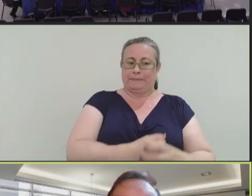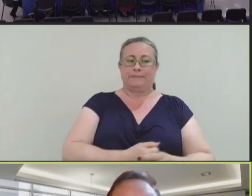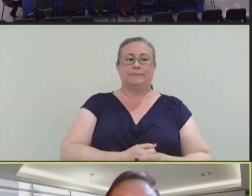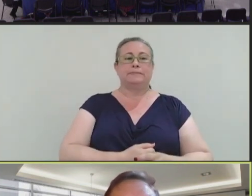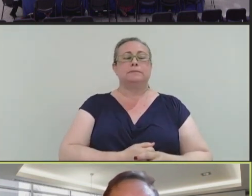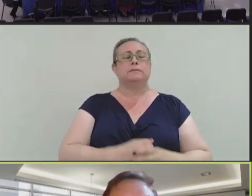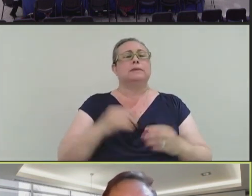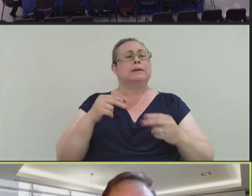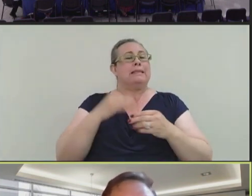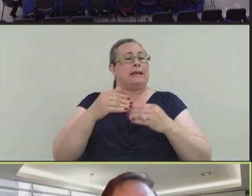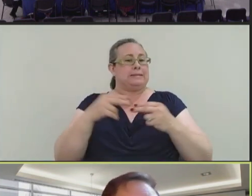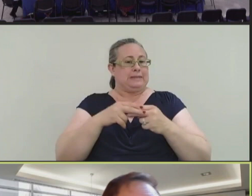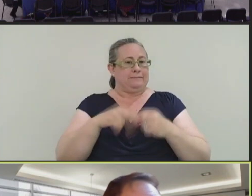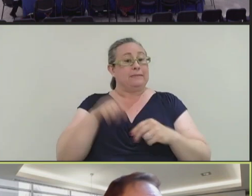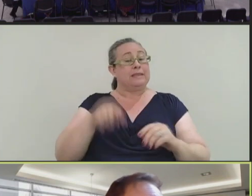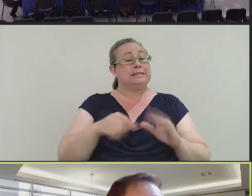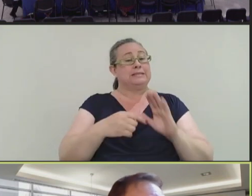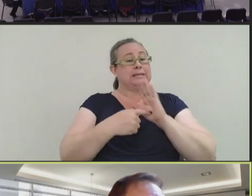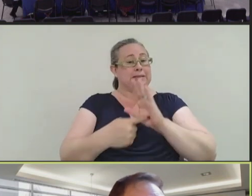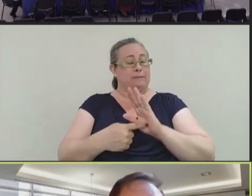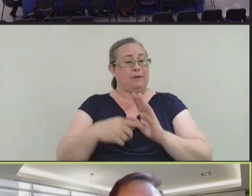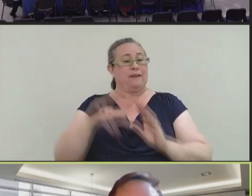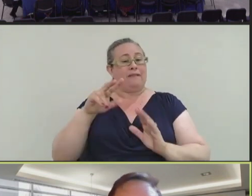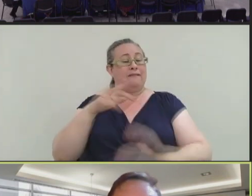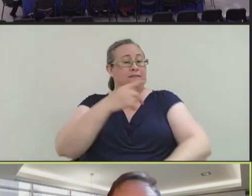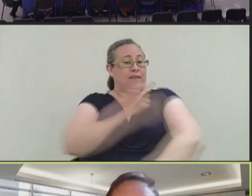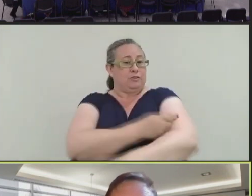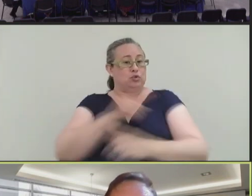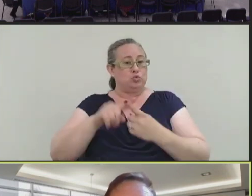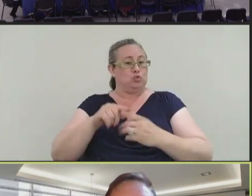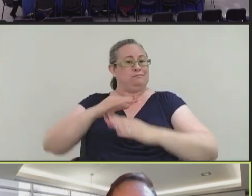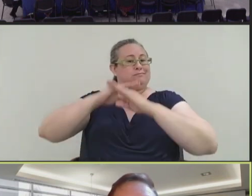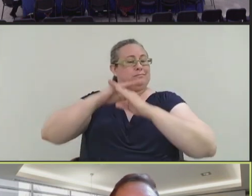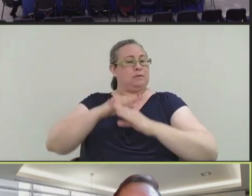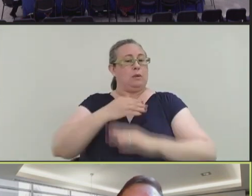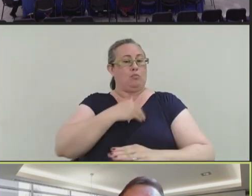This is an example of a vaccine designed to prevent breast cancer recurrence,